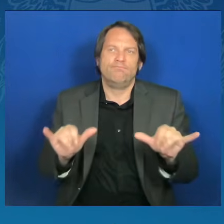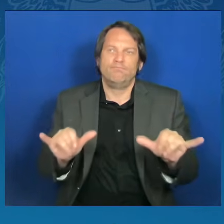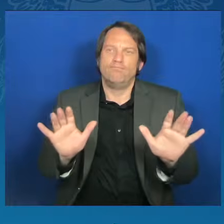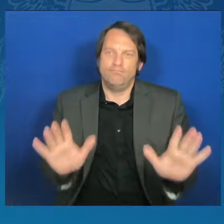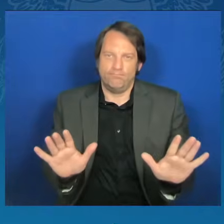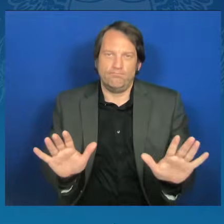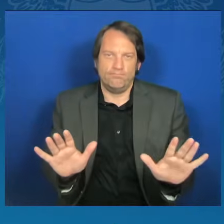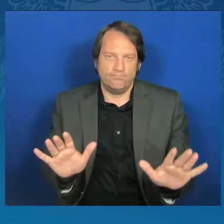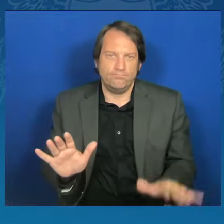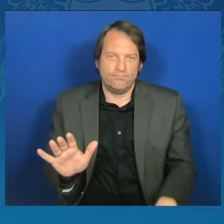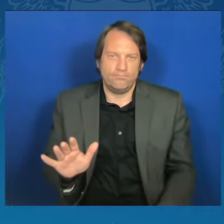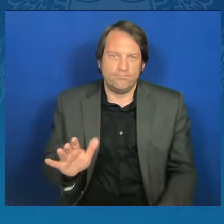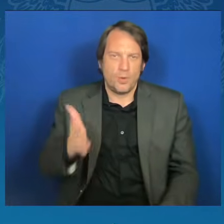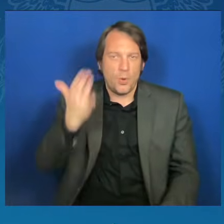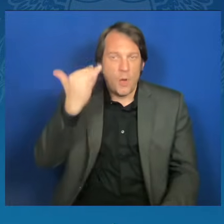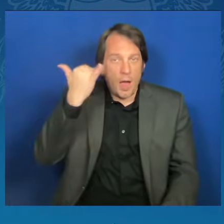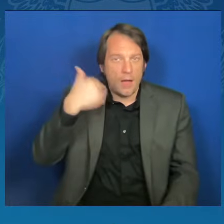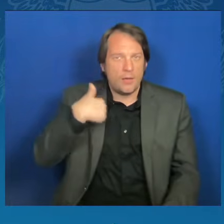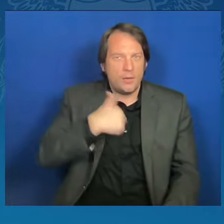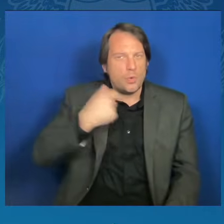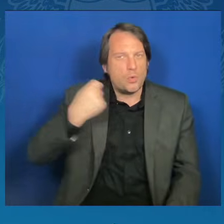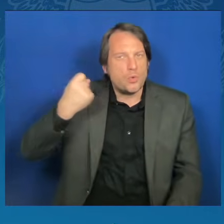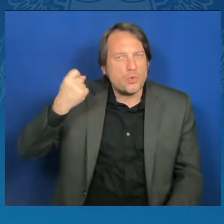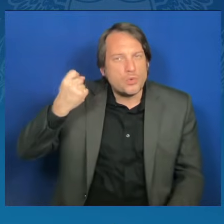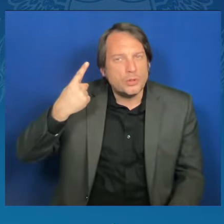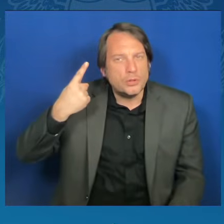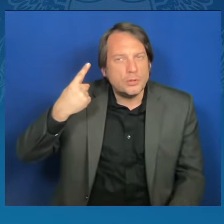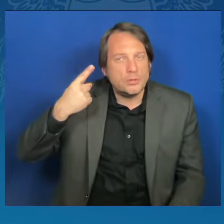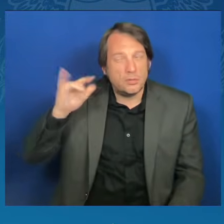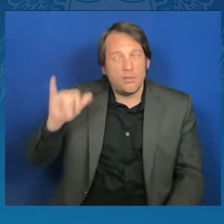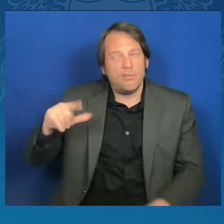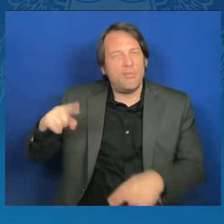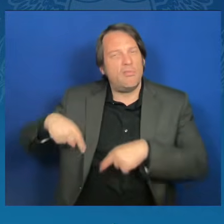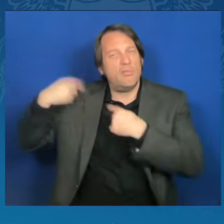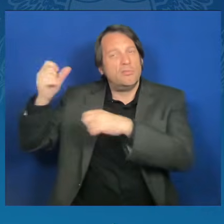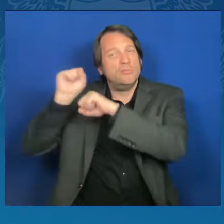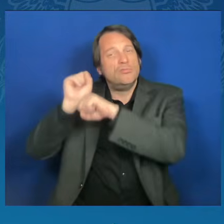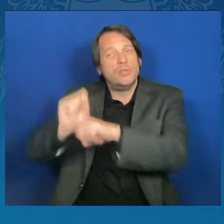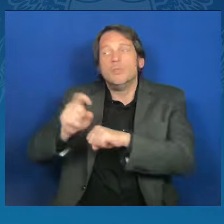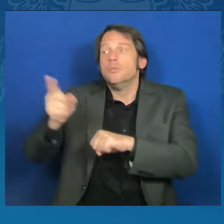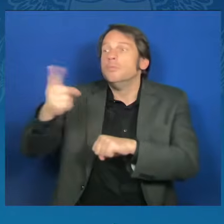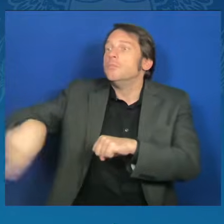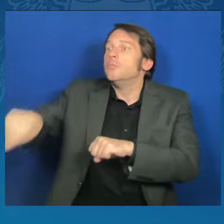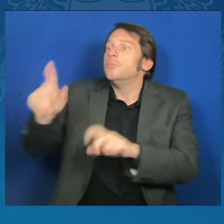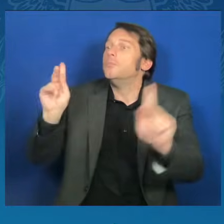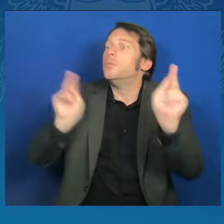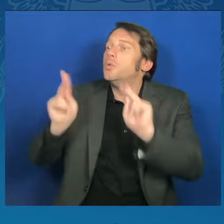traditionally, minority-owned businesses have received a fraction of federal contracts --